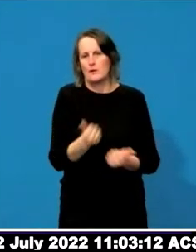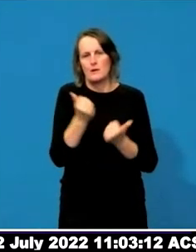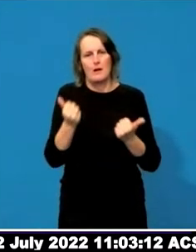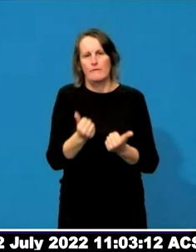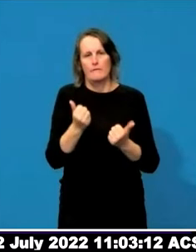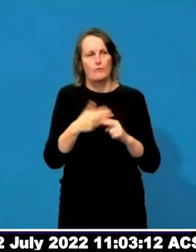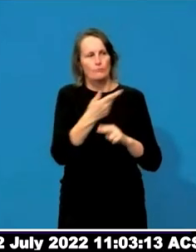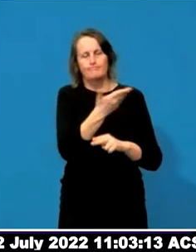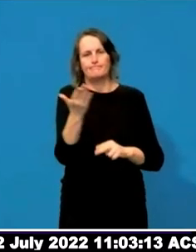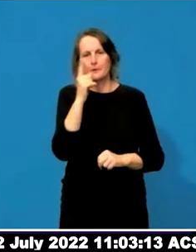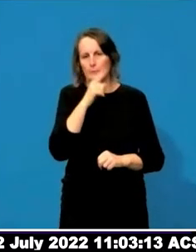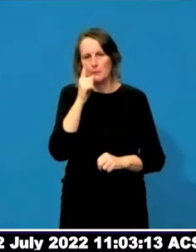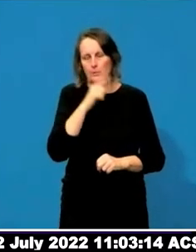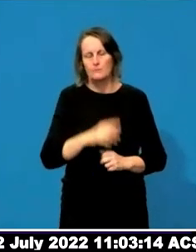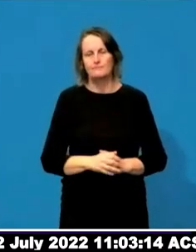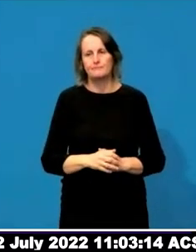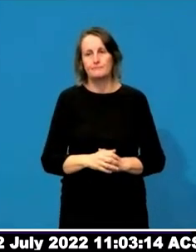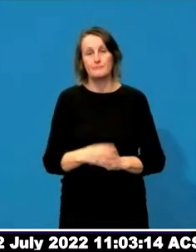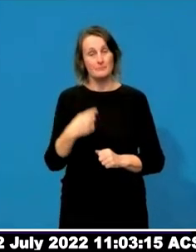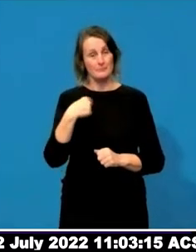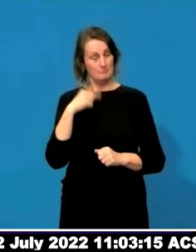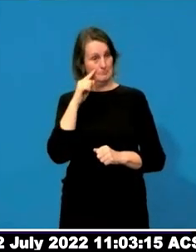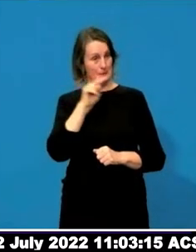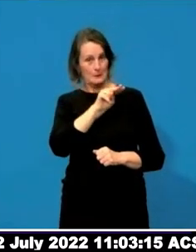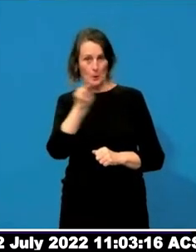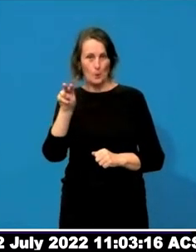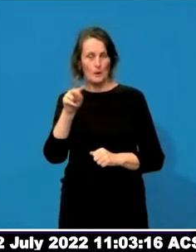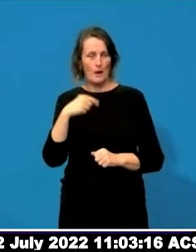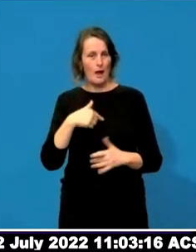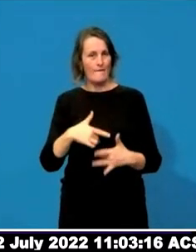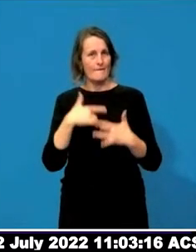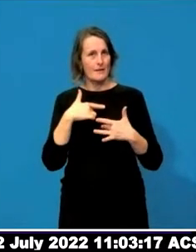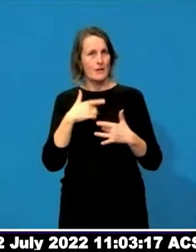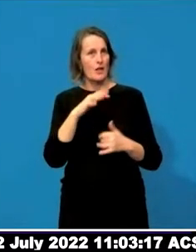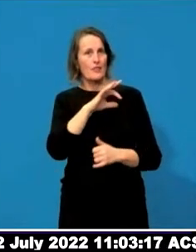And my observation is that there's not a primary driver